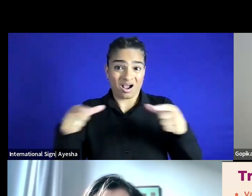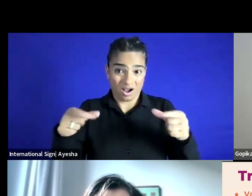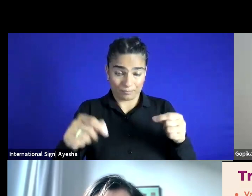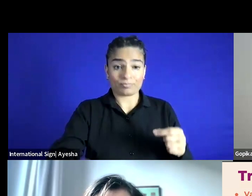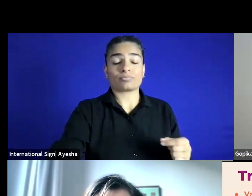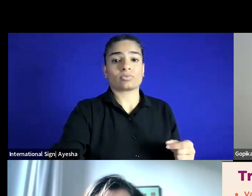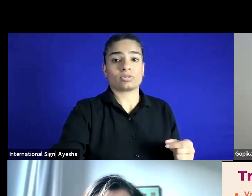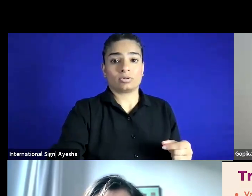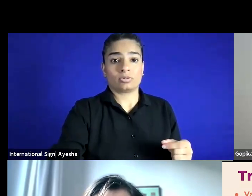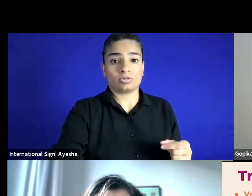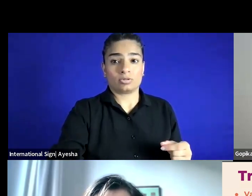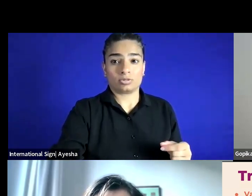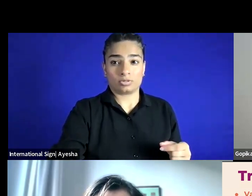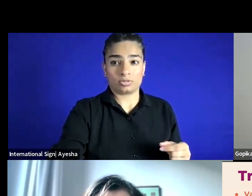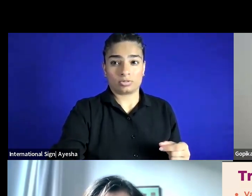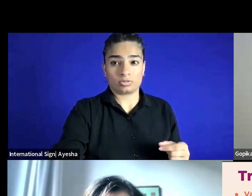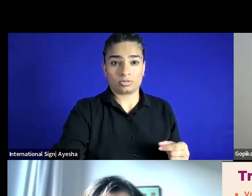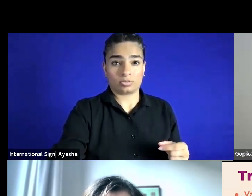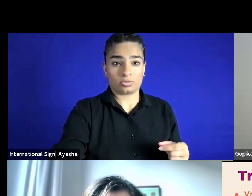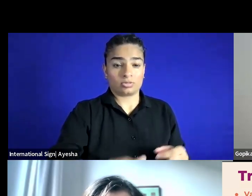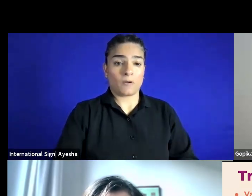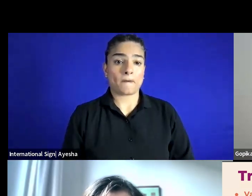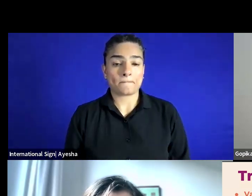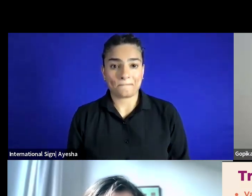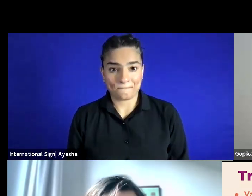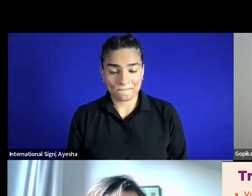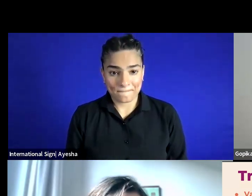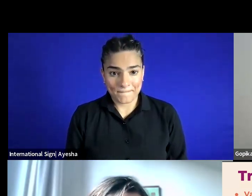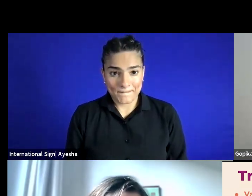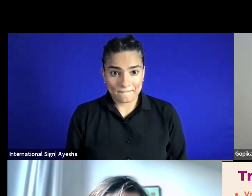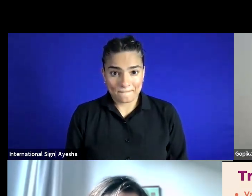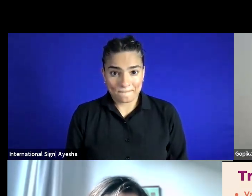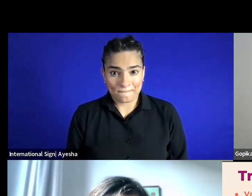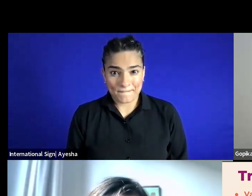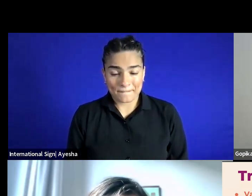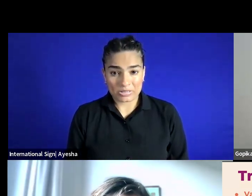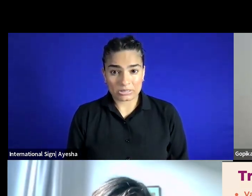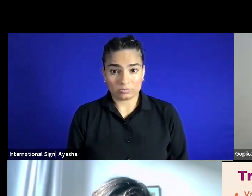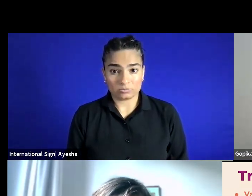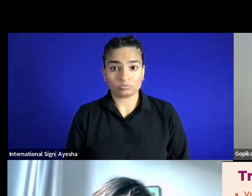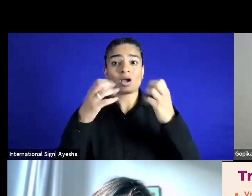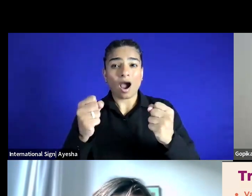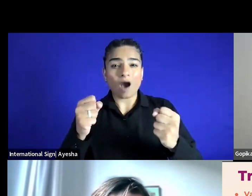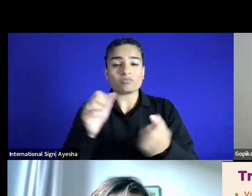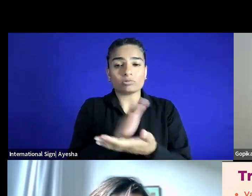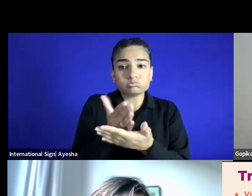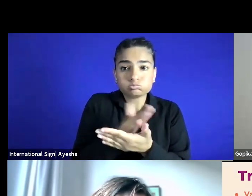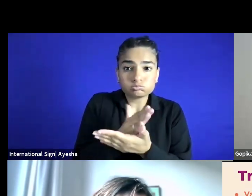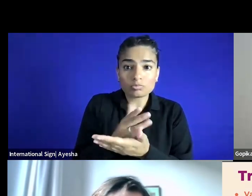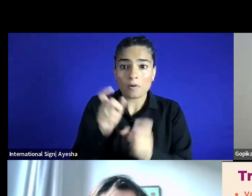of course, you that there will also be some possibilities for interpretations for folks without smartphones. We also take that into consideration.